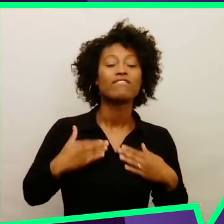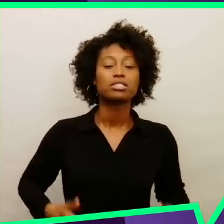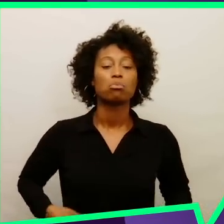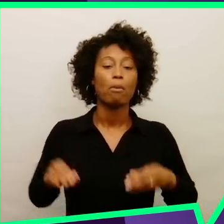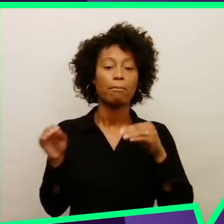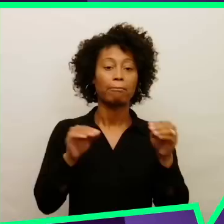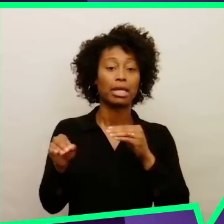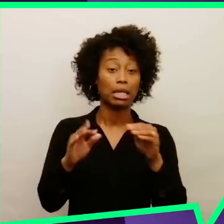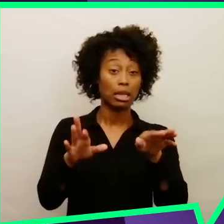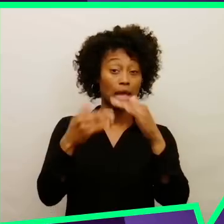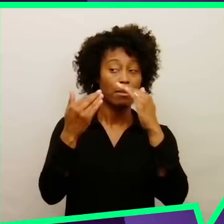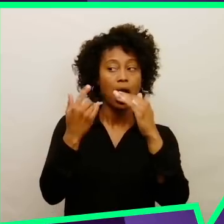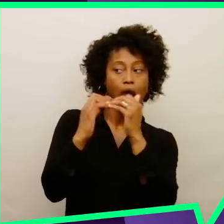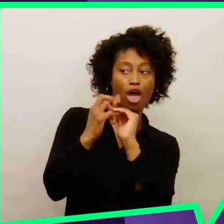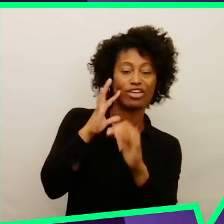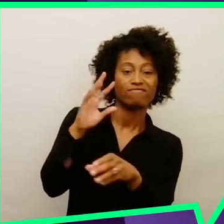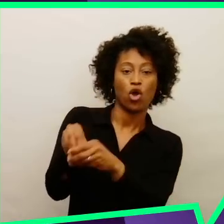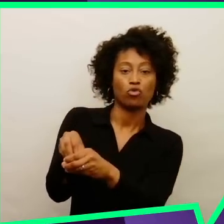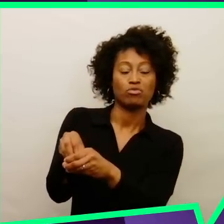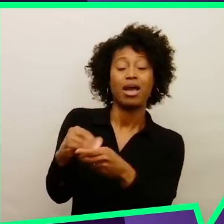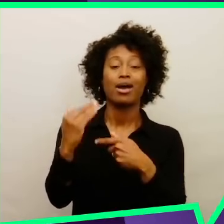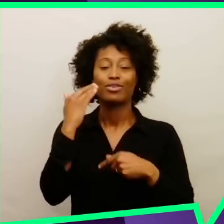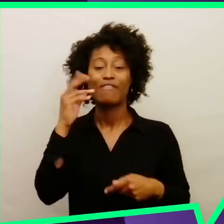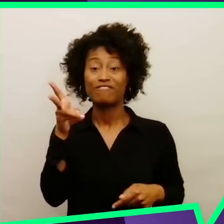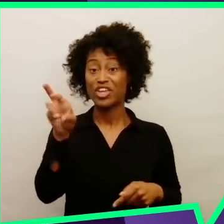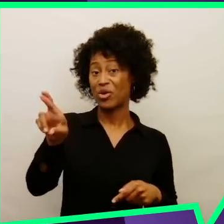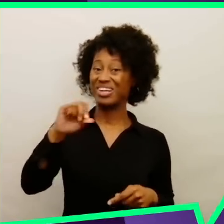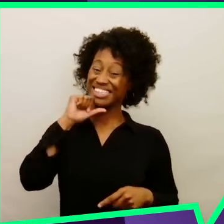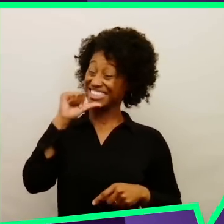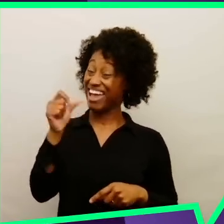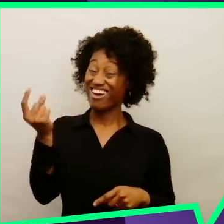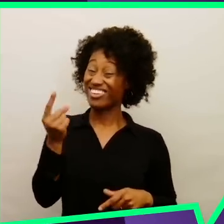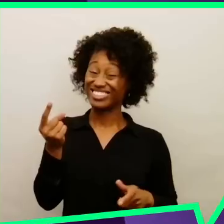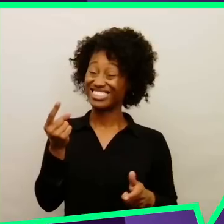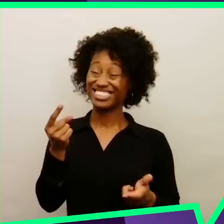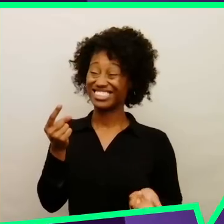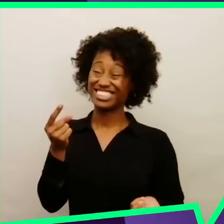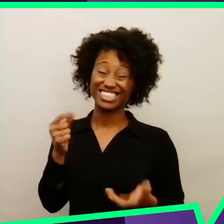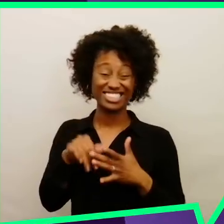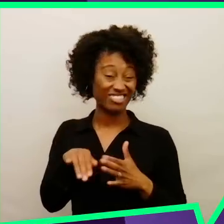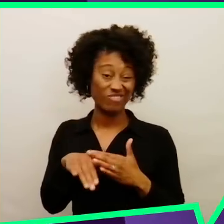more of those 3D space experiences are more accessible from a physical mobility perspective.